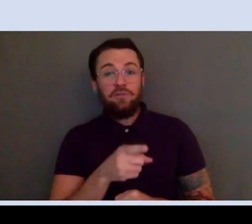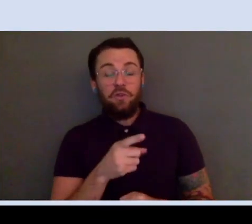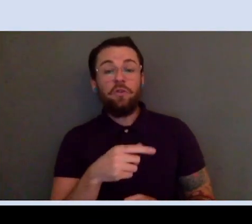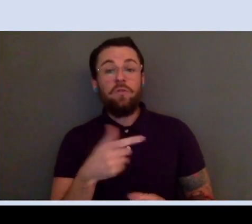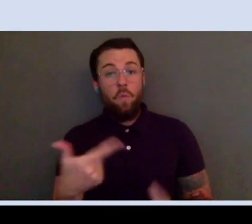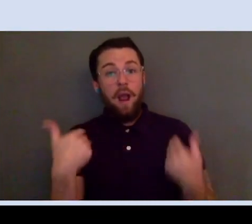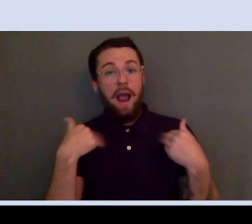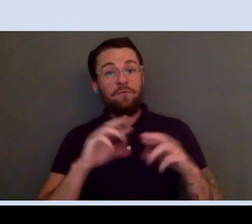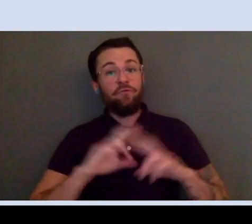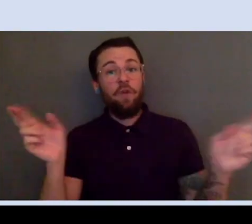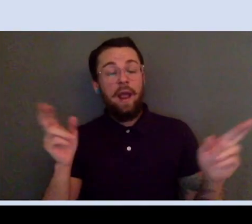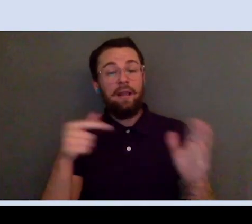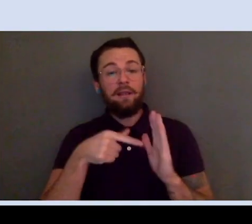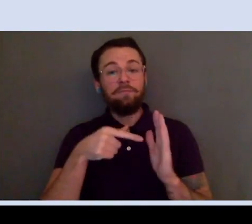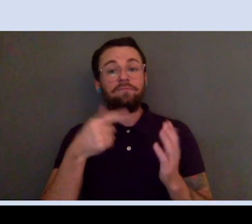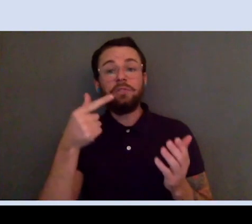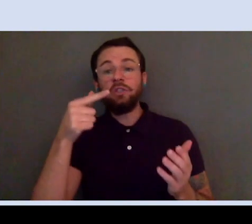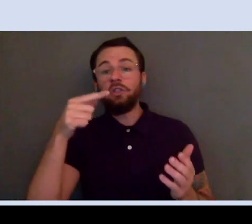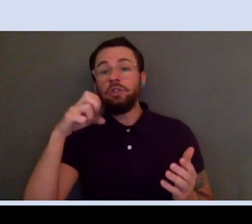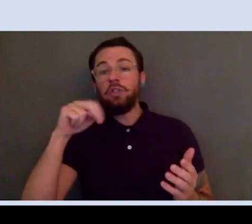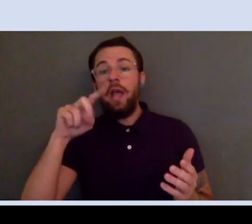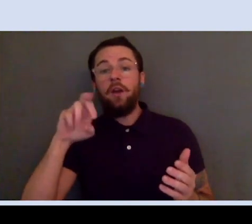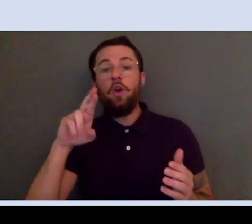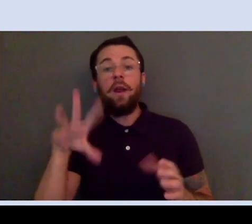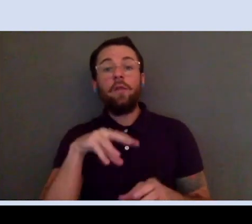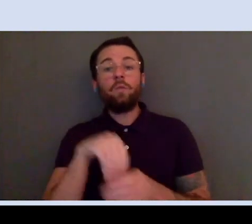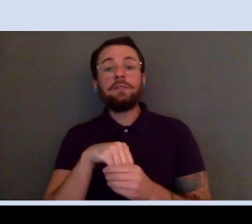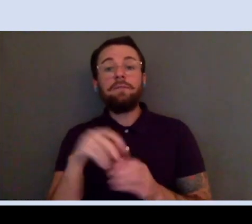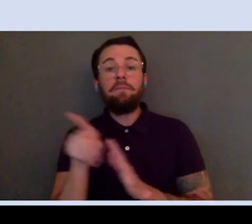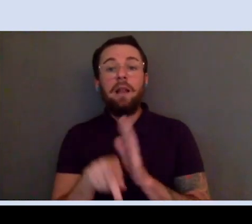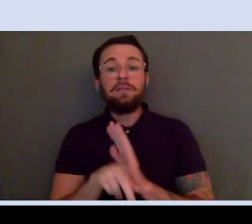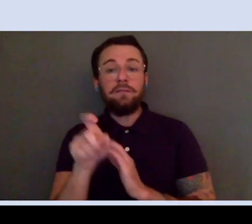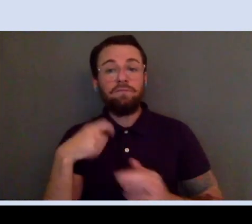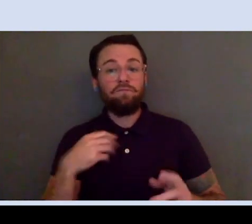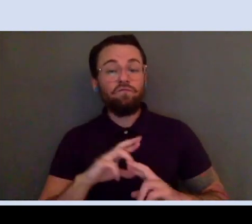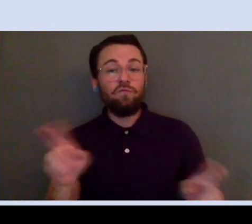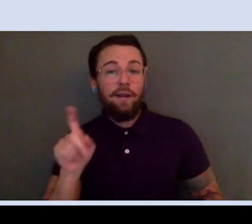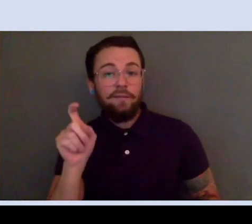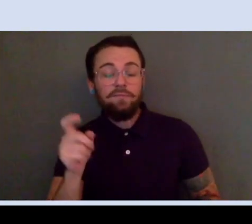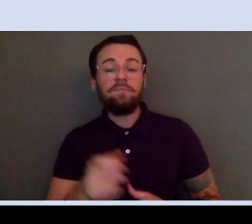gender identity and the difference between gender identity and sex assigned at birth.